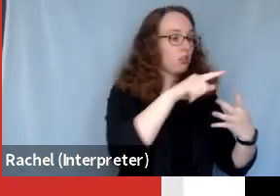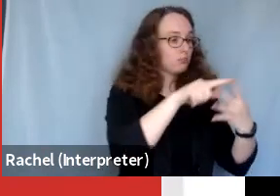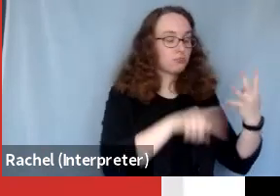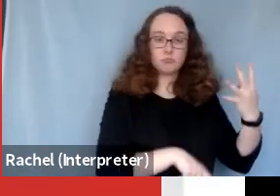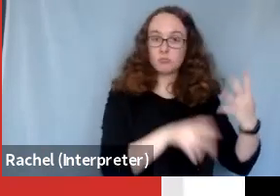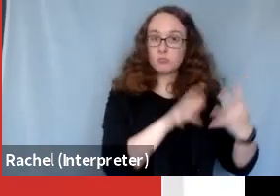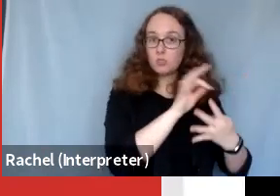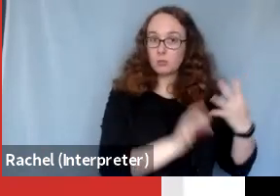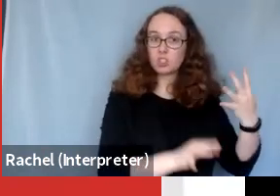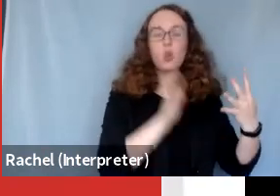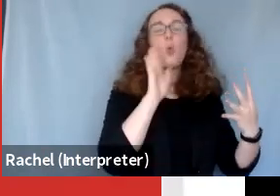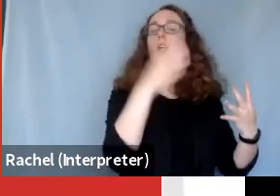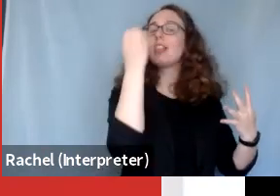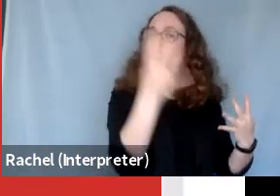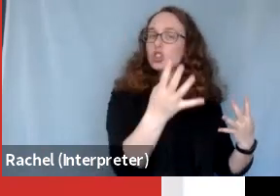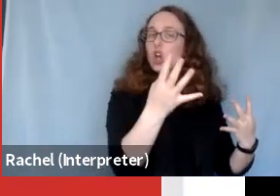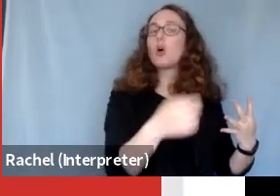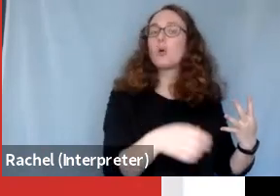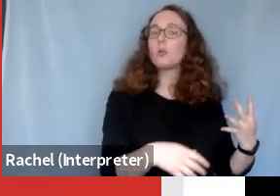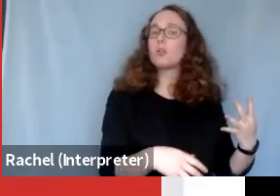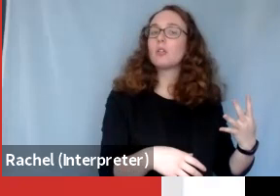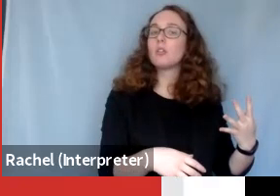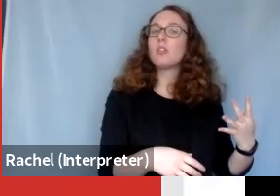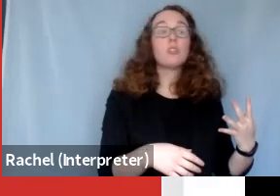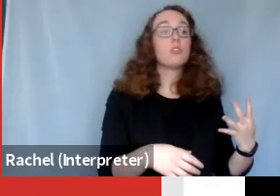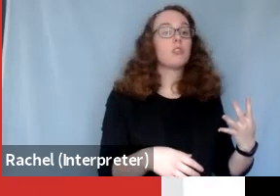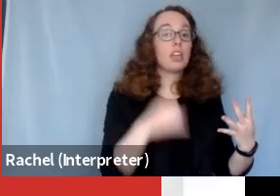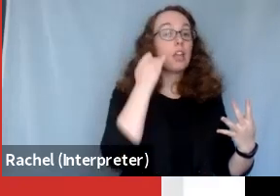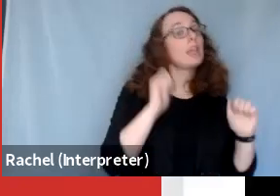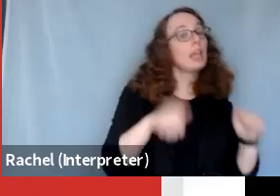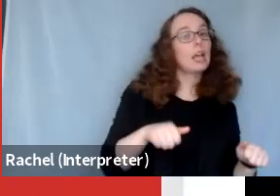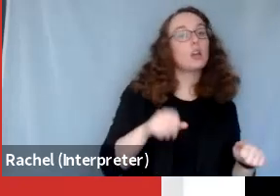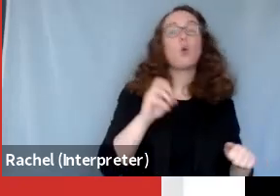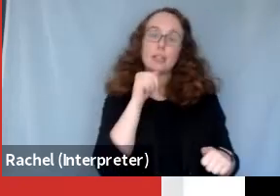can do also. Okay we have